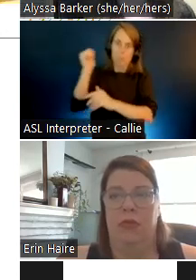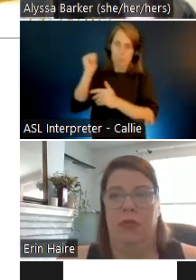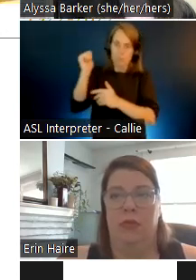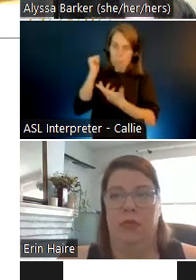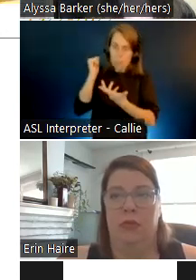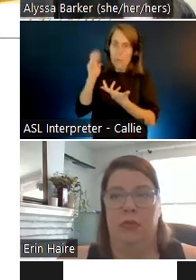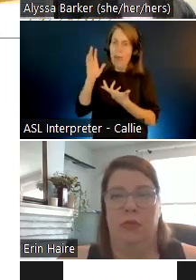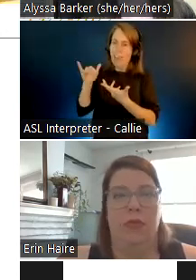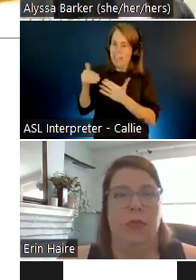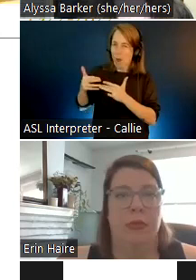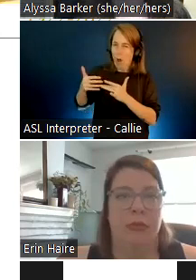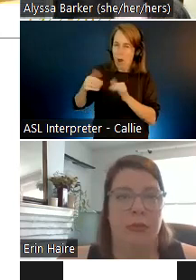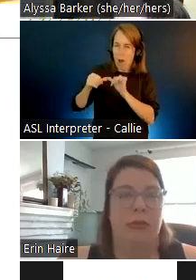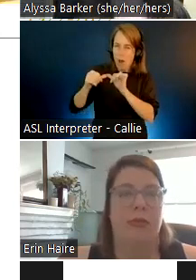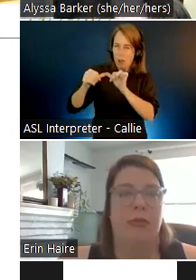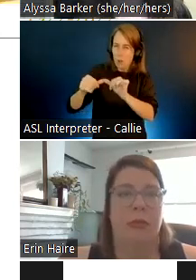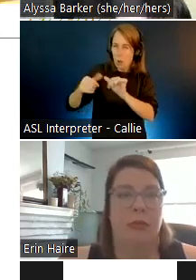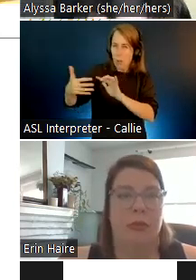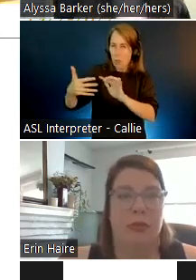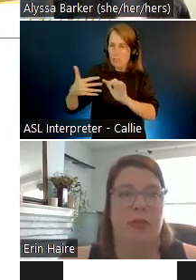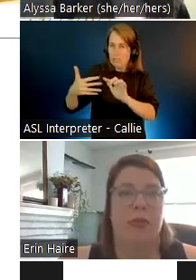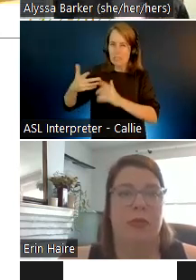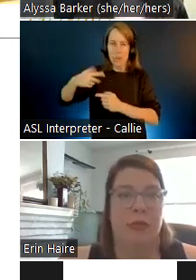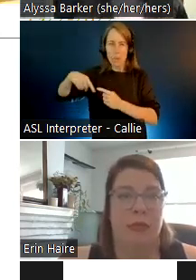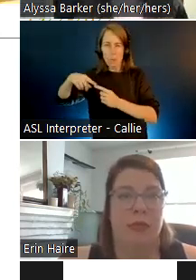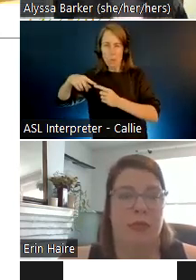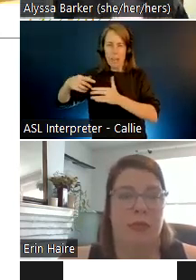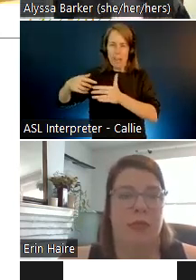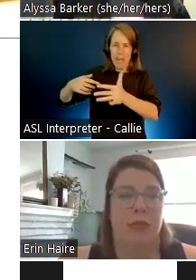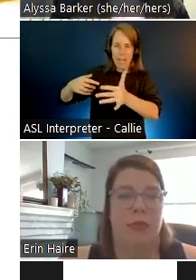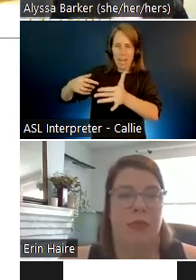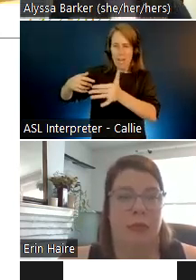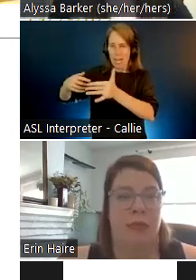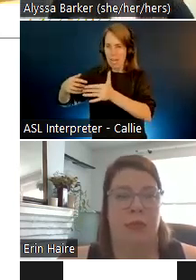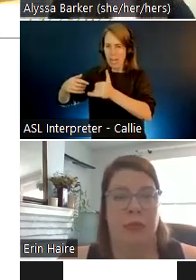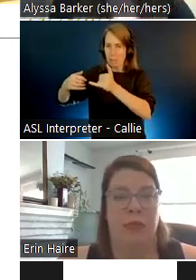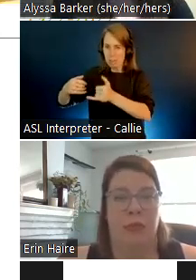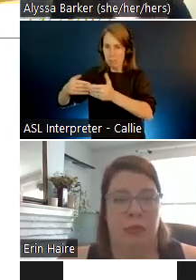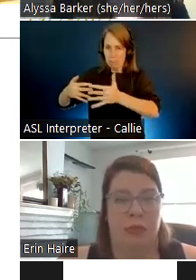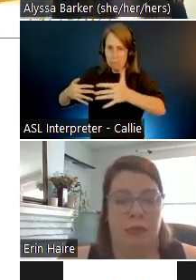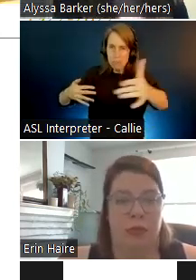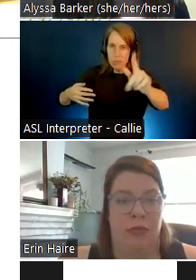and that 180 days is a little bit like i said a little bit of a moving target um if you're for